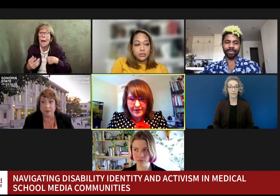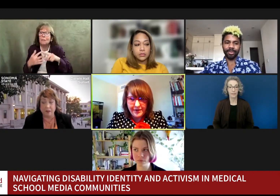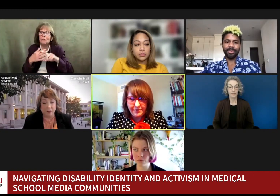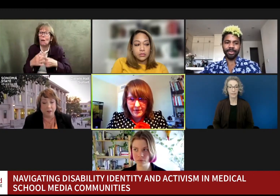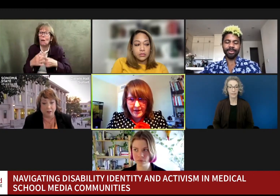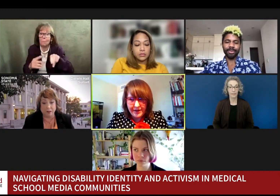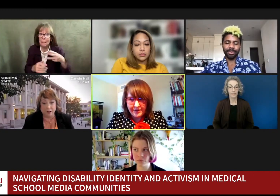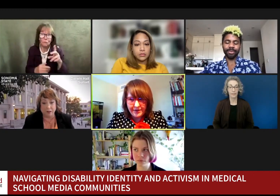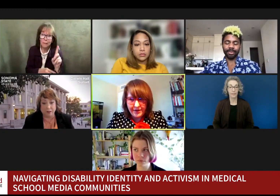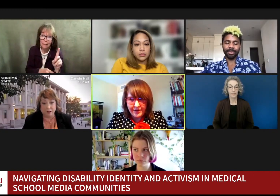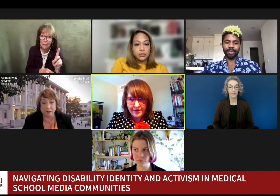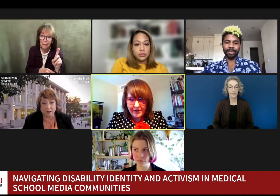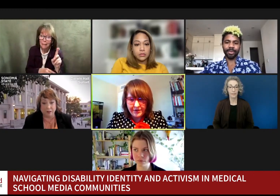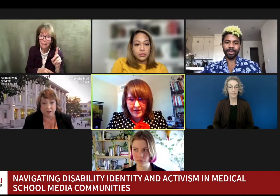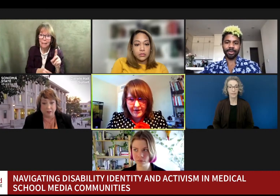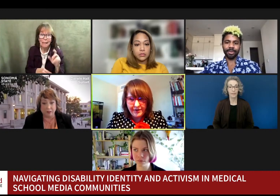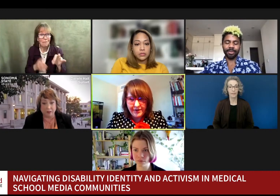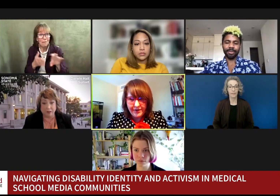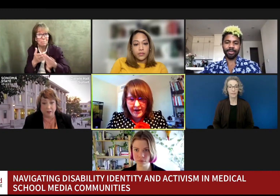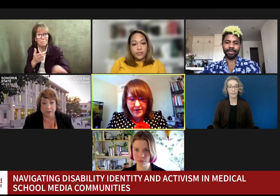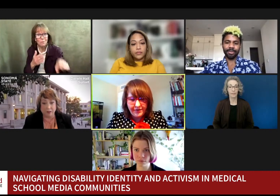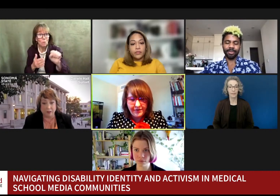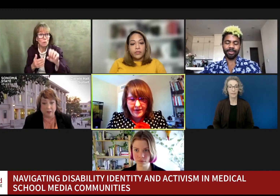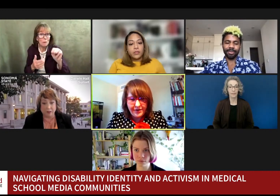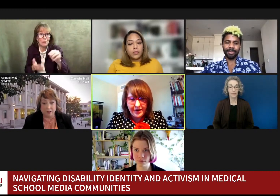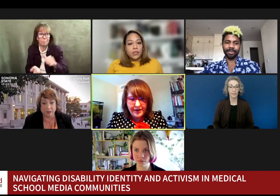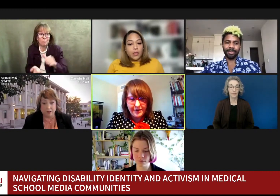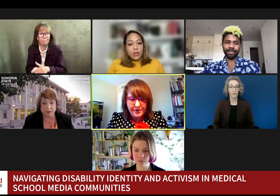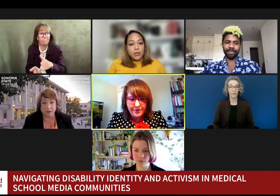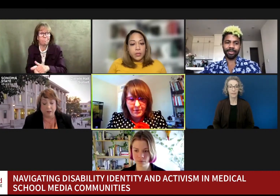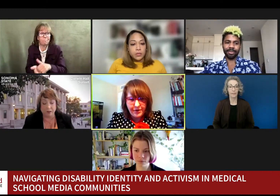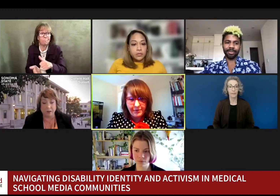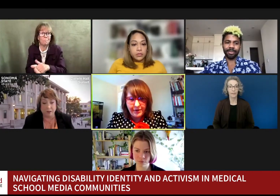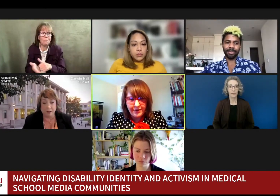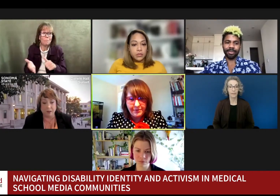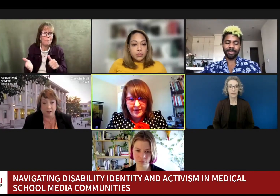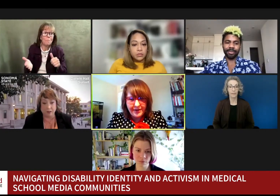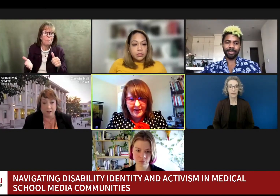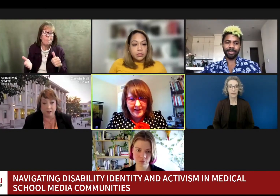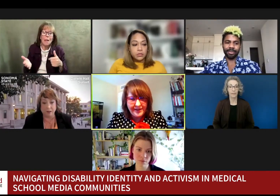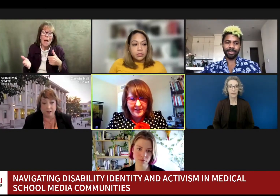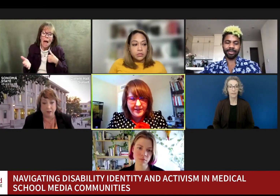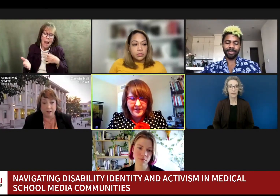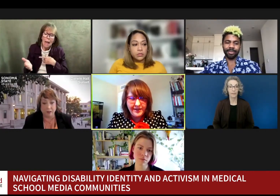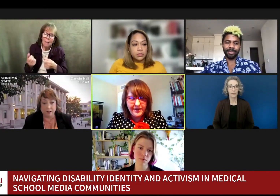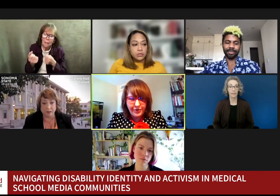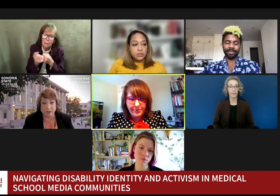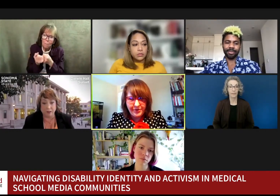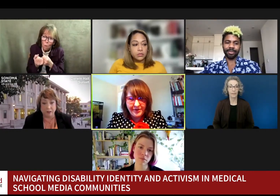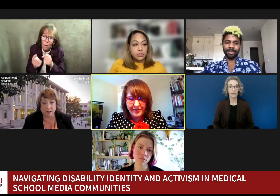Because I didn't realize until I started kind of connecting to my support network and saying like, hey, is this normal?